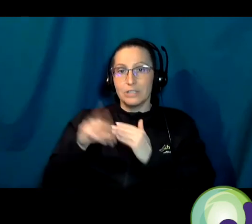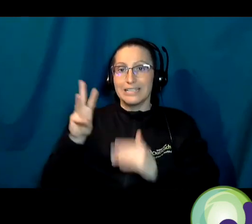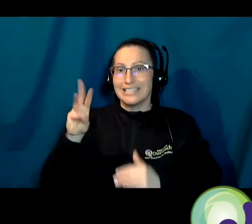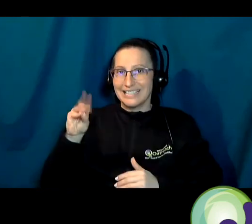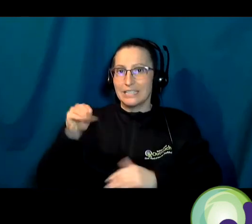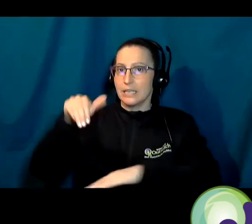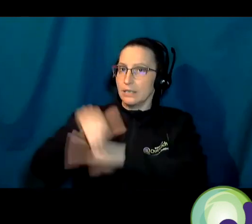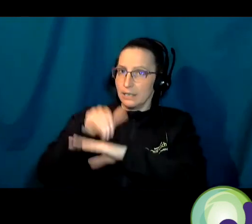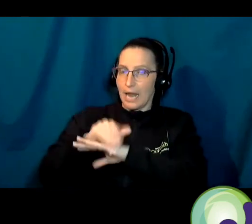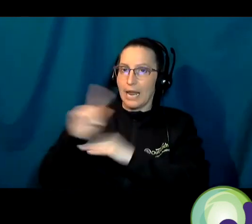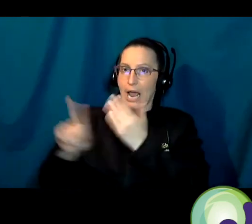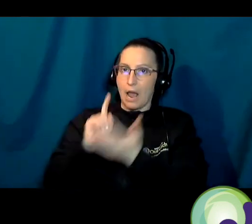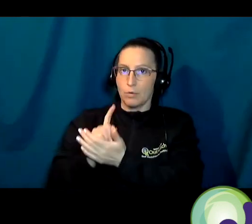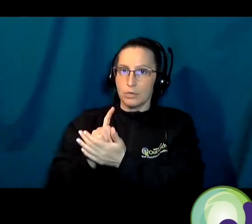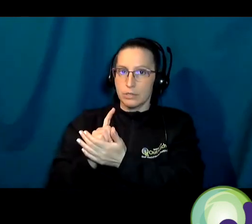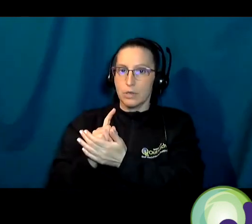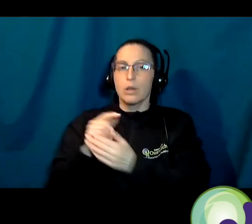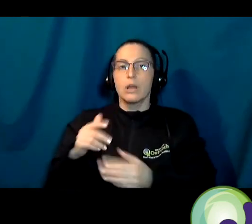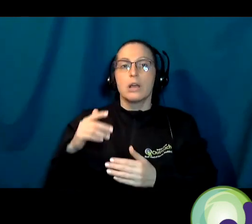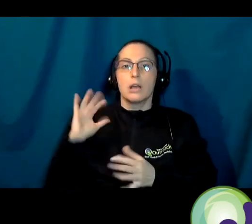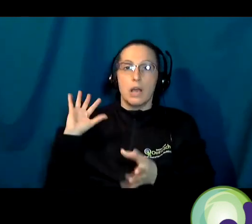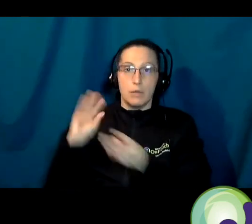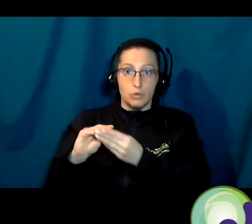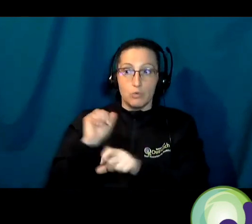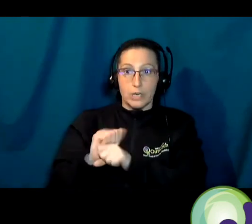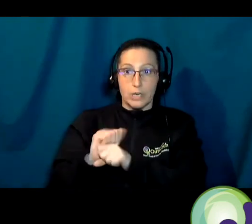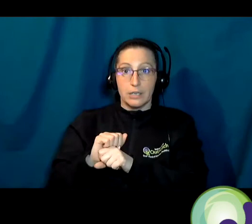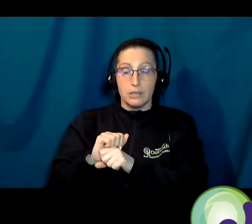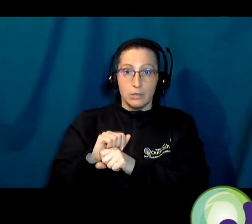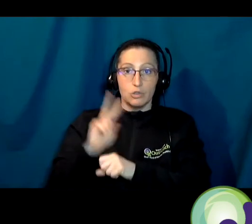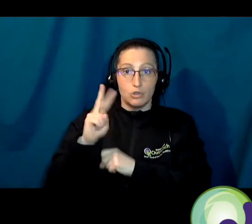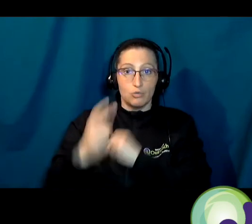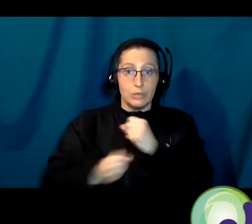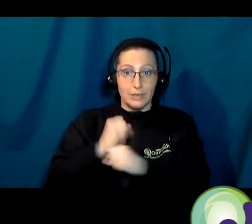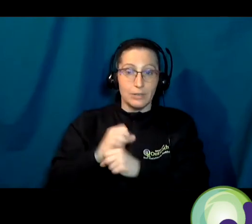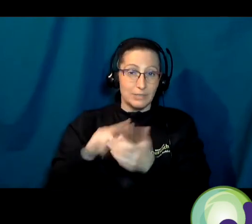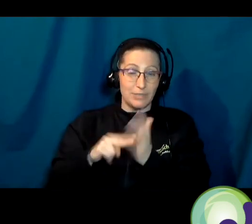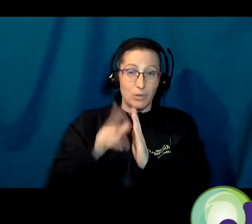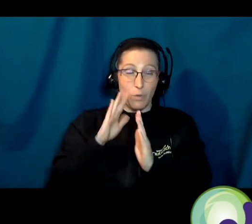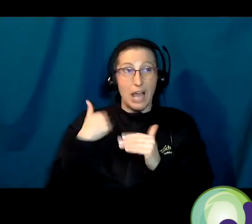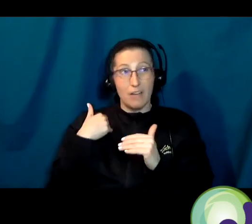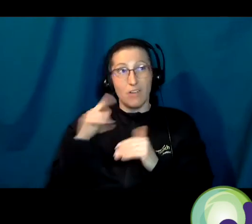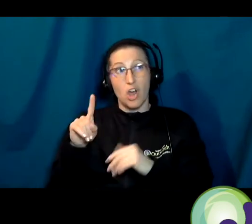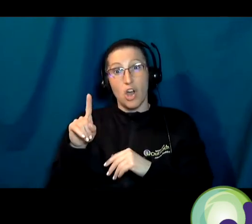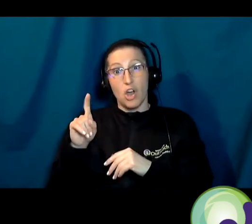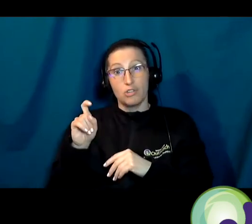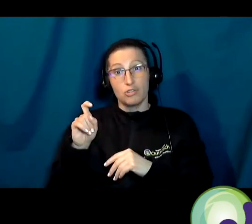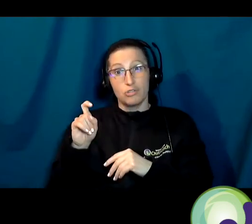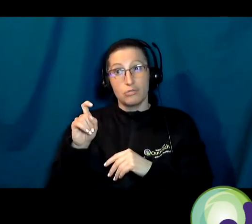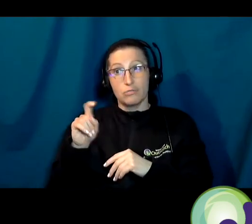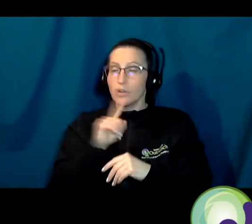So after two years of working with PI, they would have 3 and a half weeks of vacation.